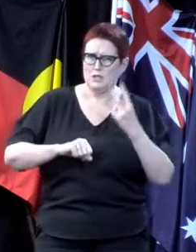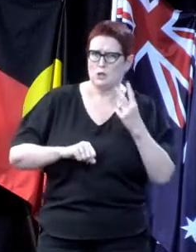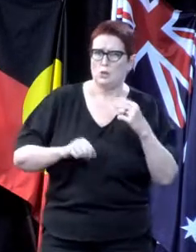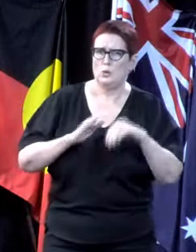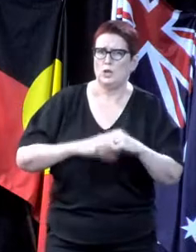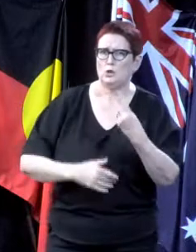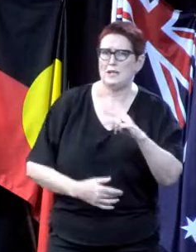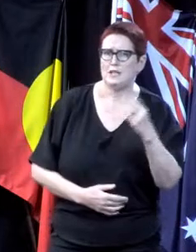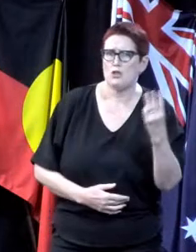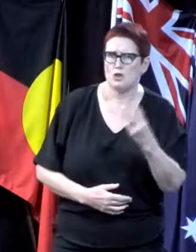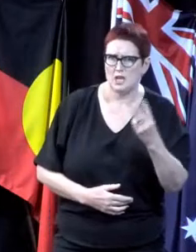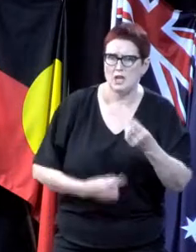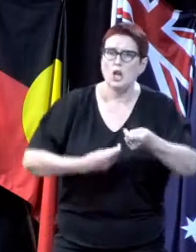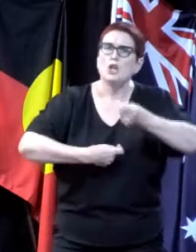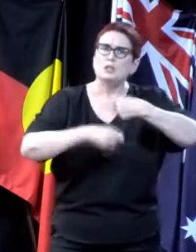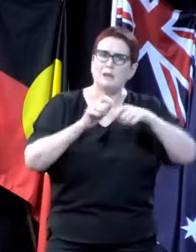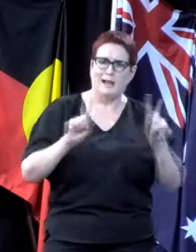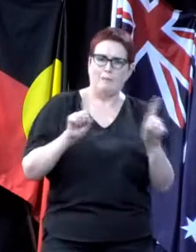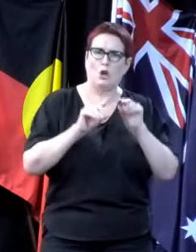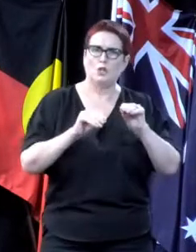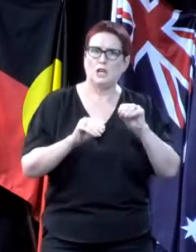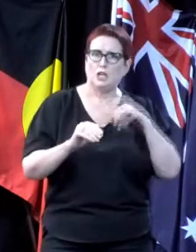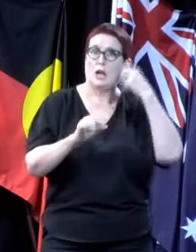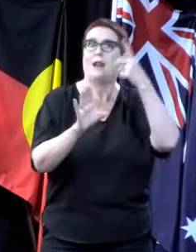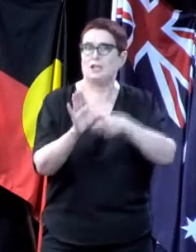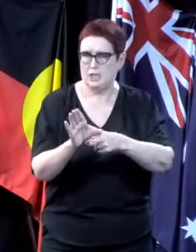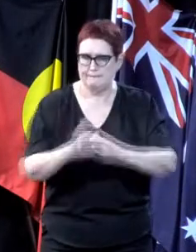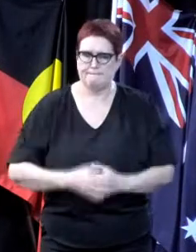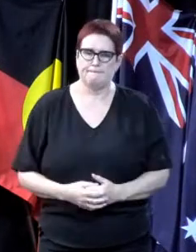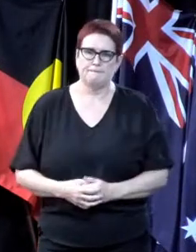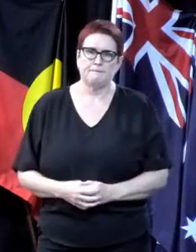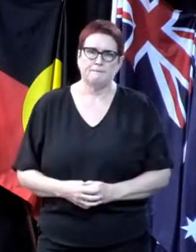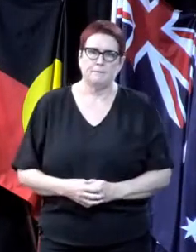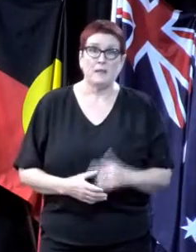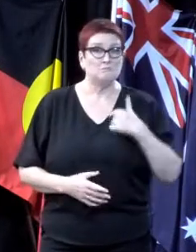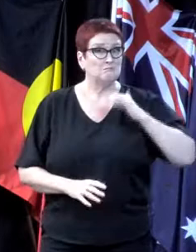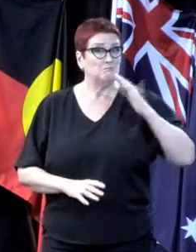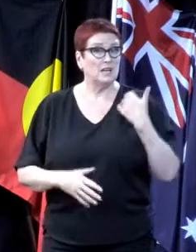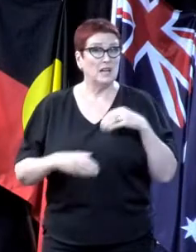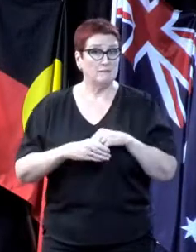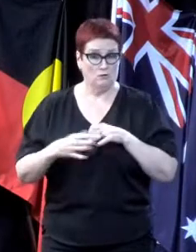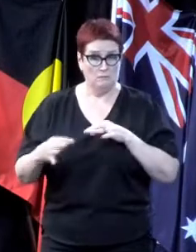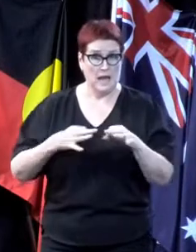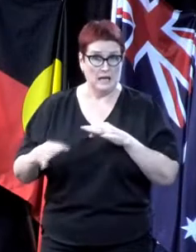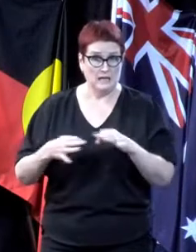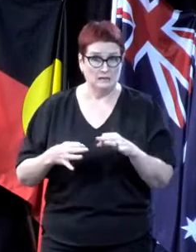for the role of co-teacher in 2014. I was involved in the planning process through collaboration